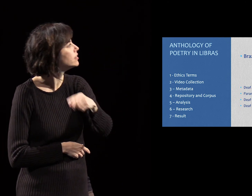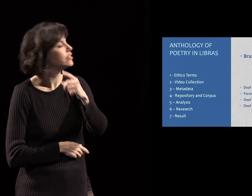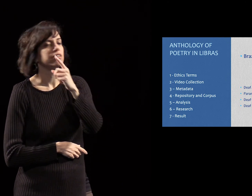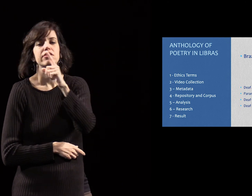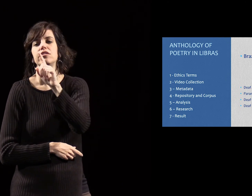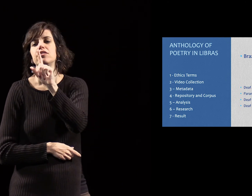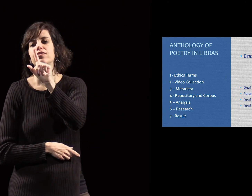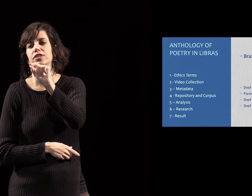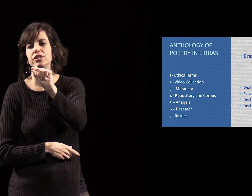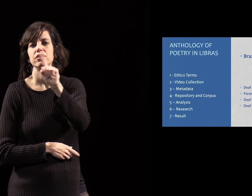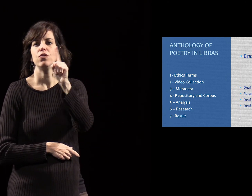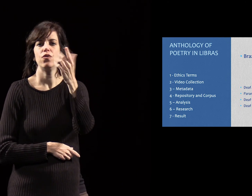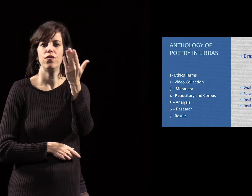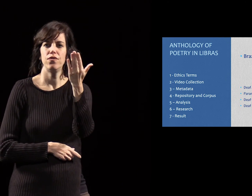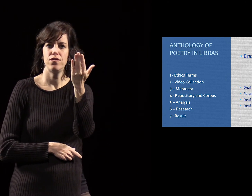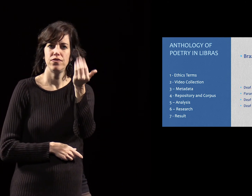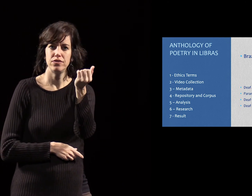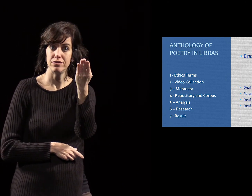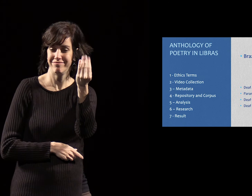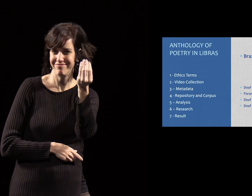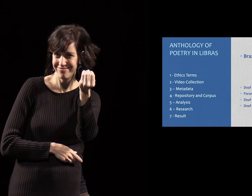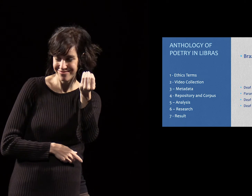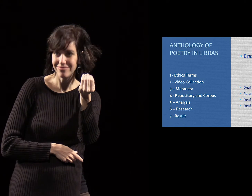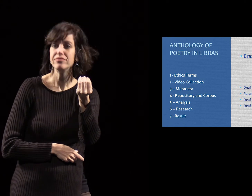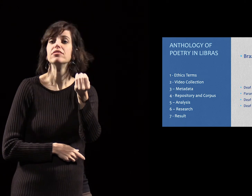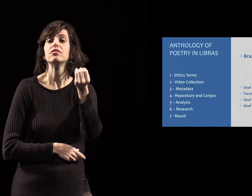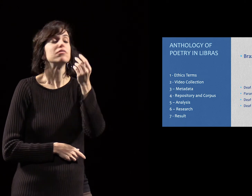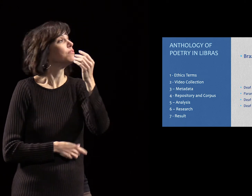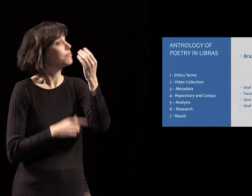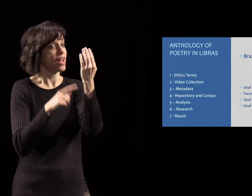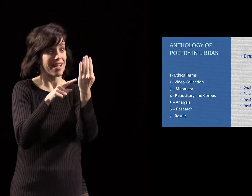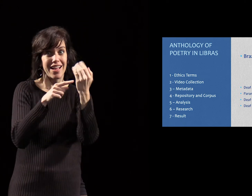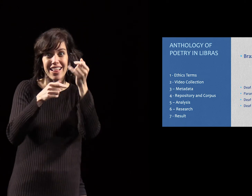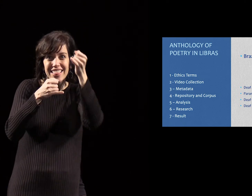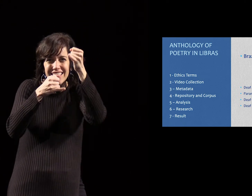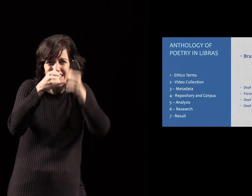and then this last one here in 2014.